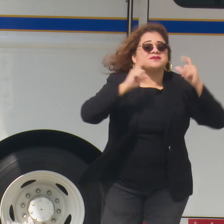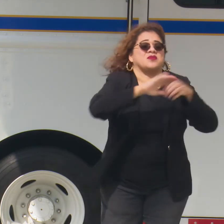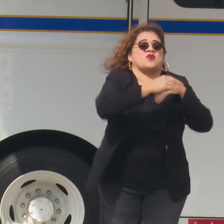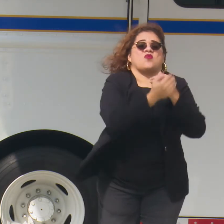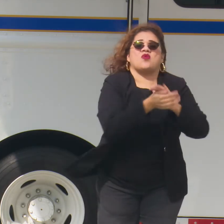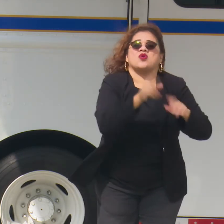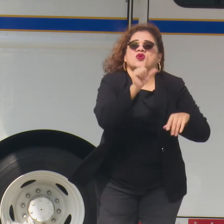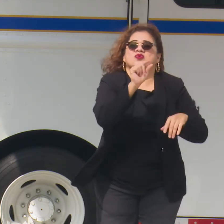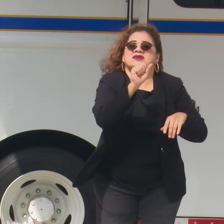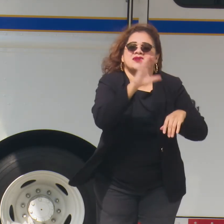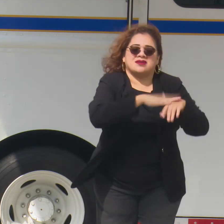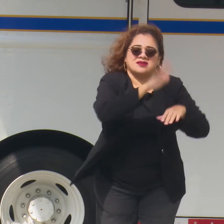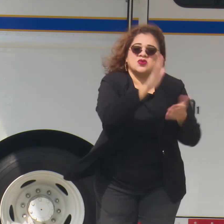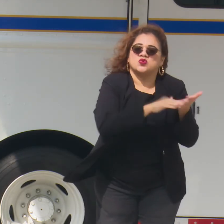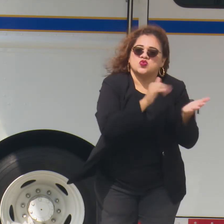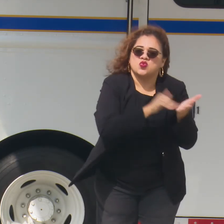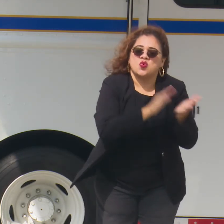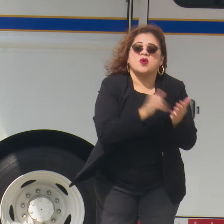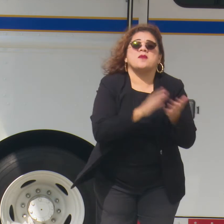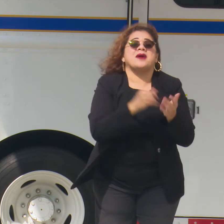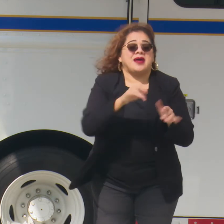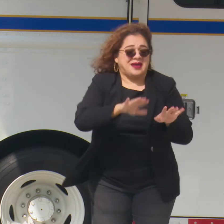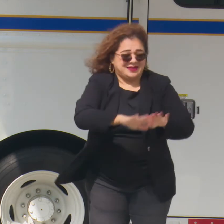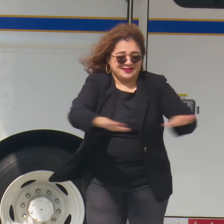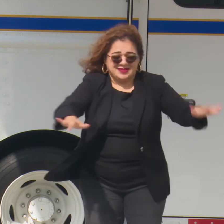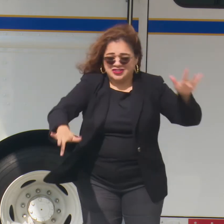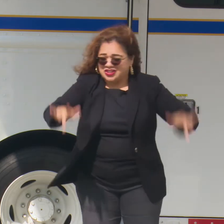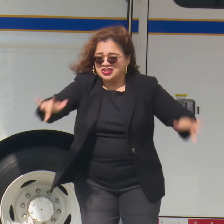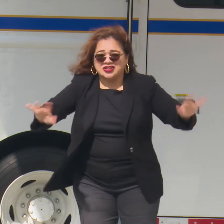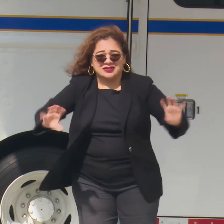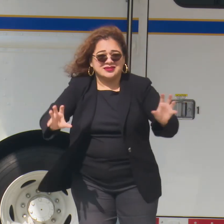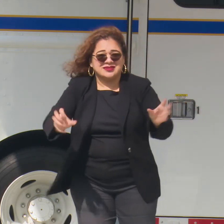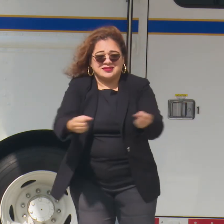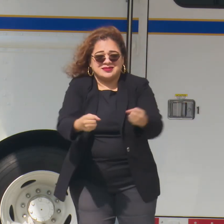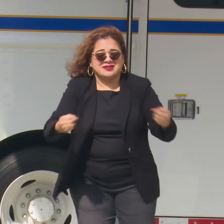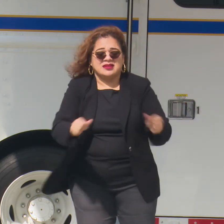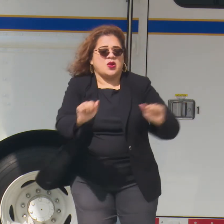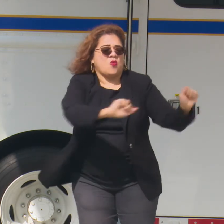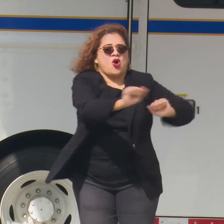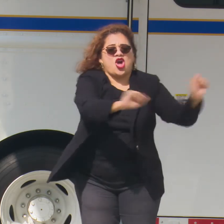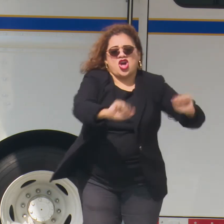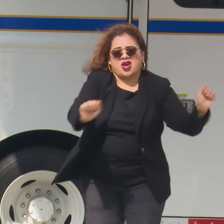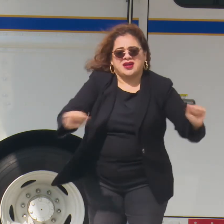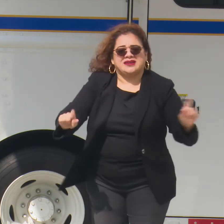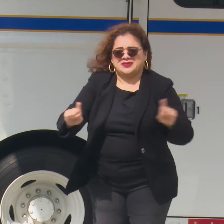often. I'm sorry. It's a little windy out here. Cover